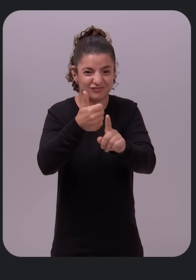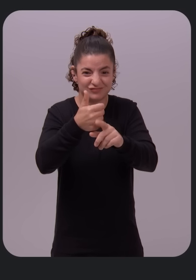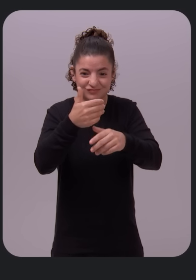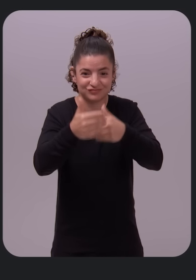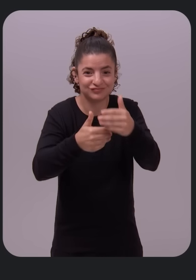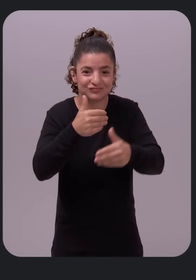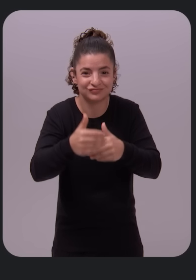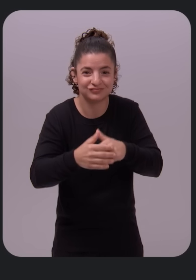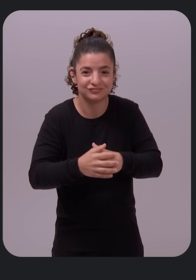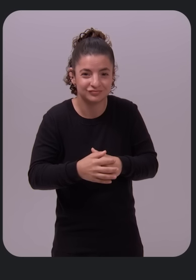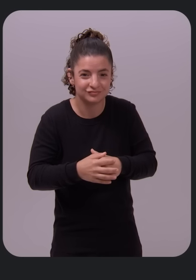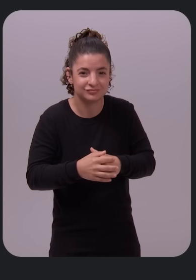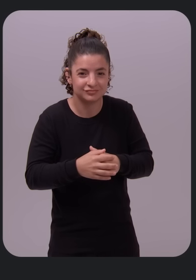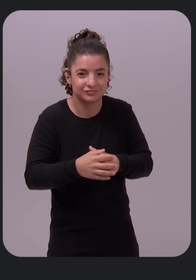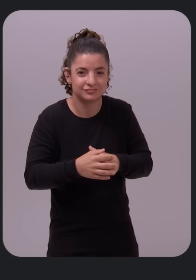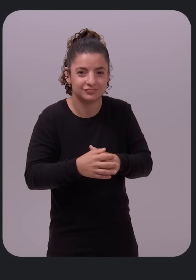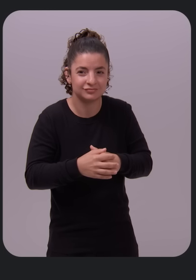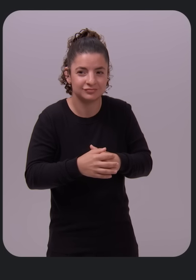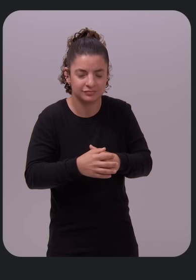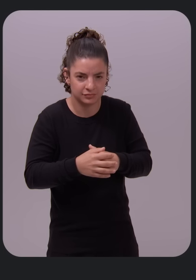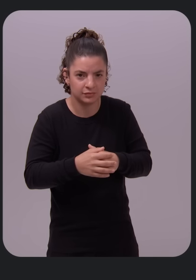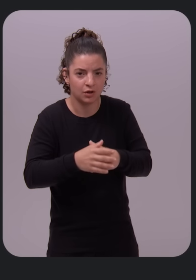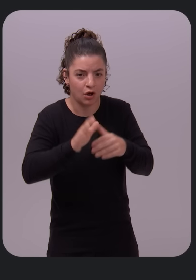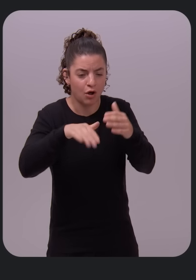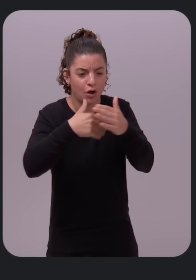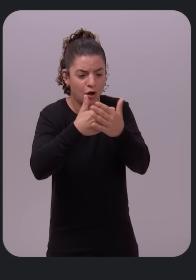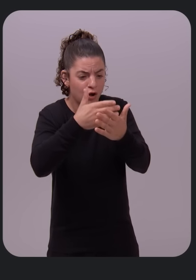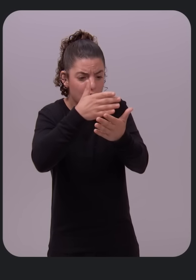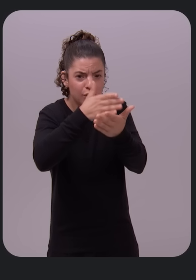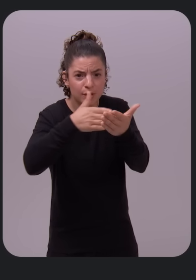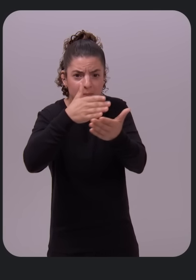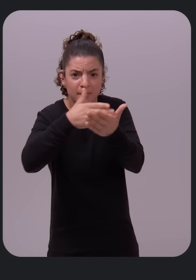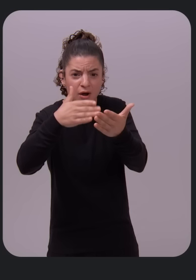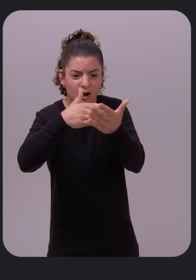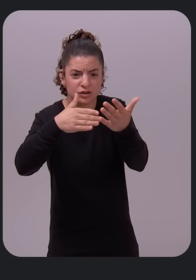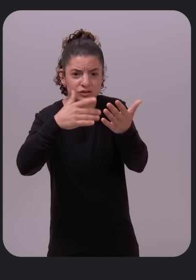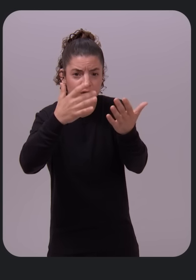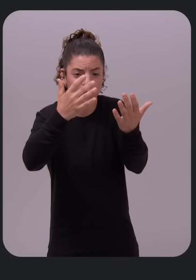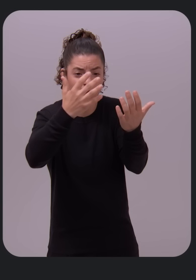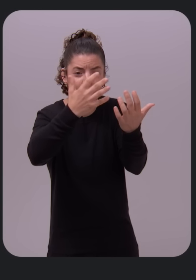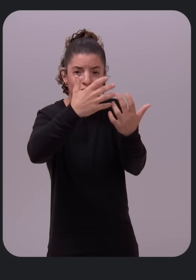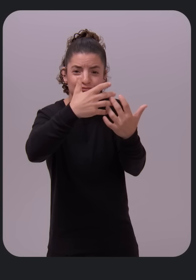And all of the pieces start falling into place.